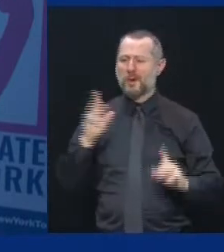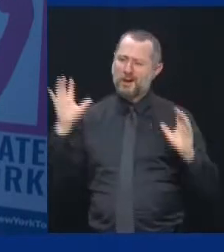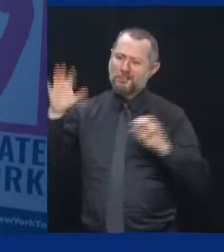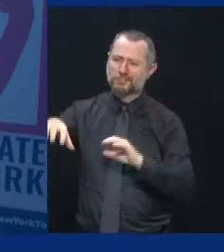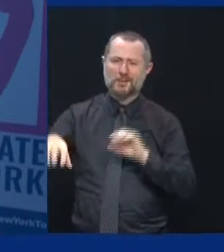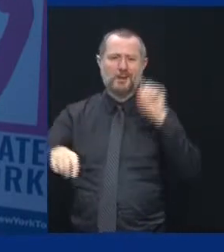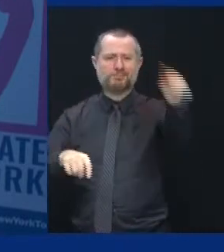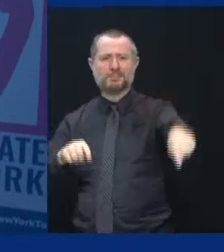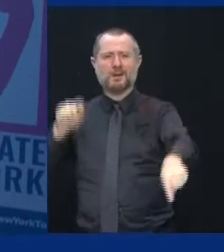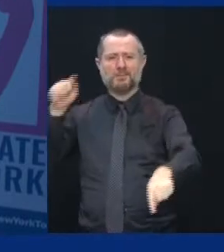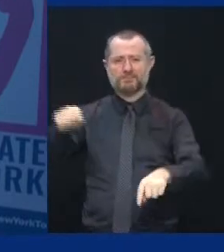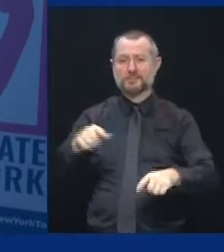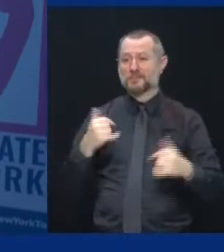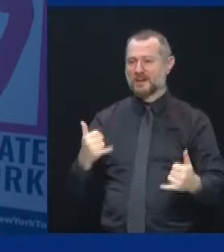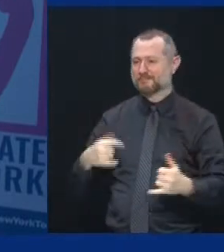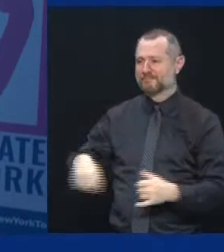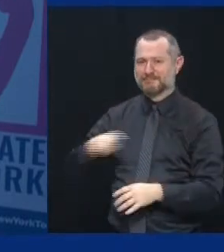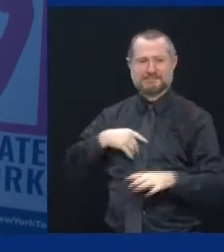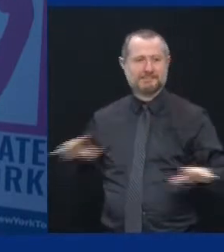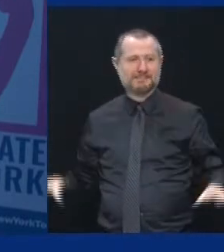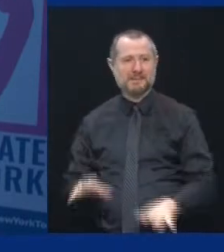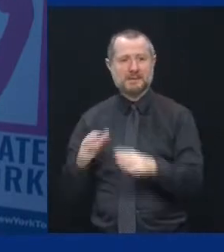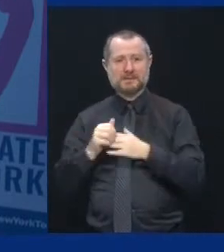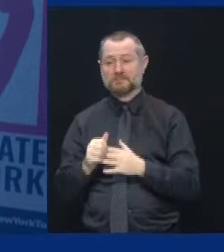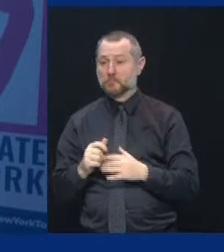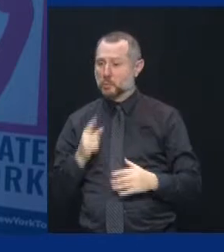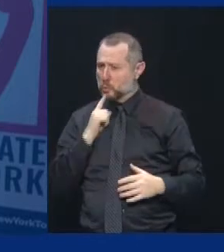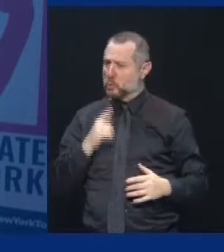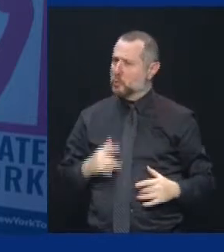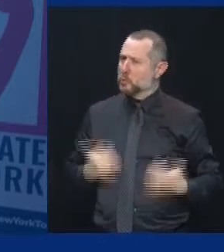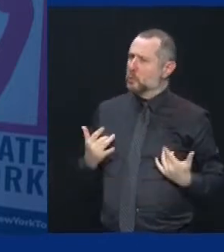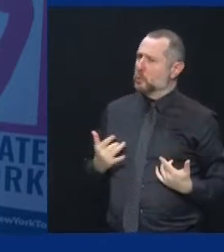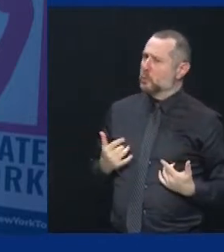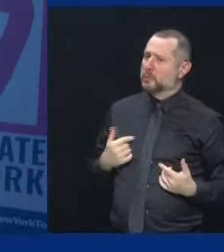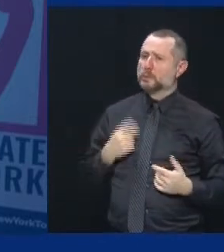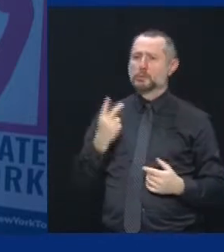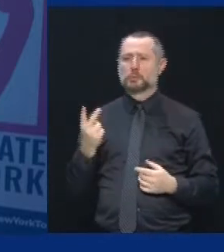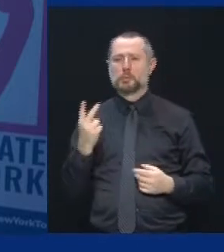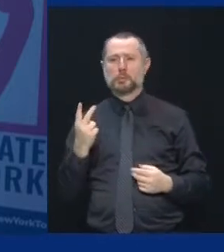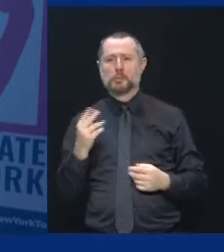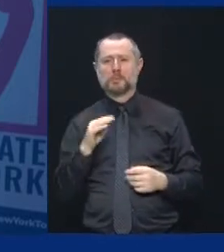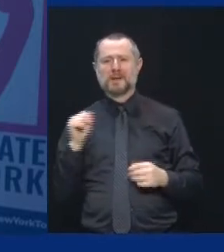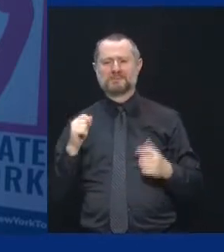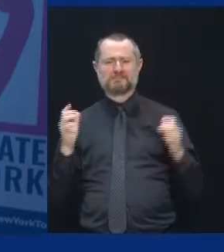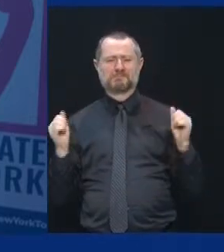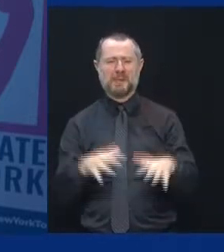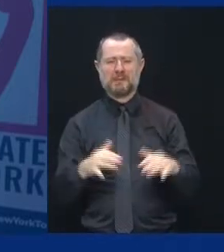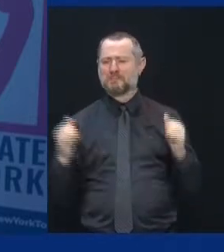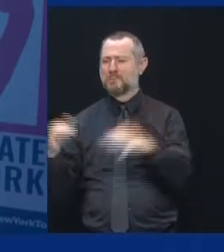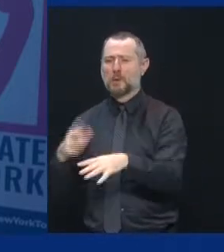VACCINATION SITES WHERE THEY'RE MOST NEEDED, CALLED SOCIALLY